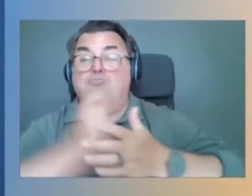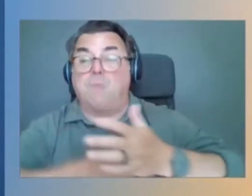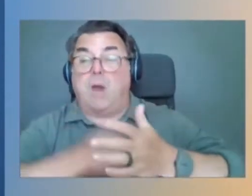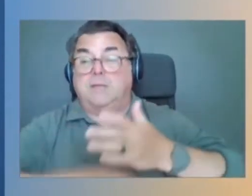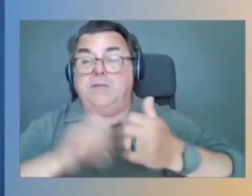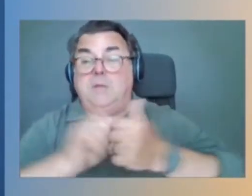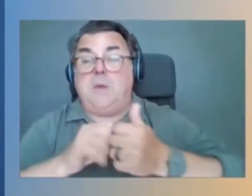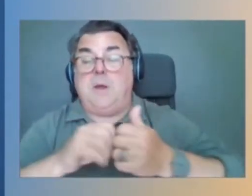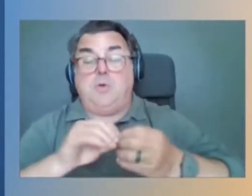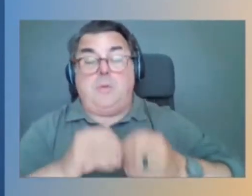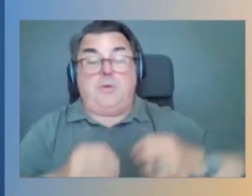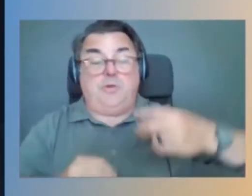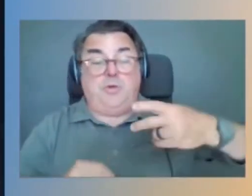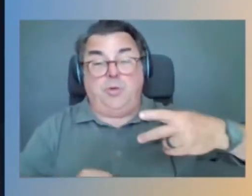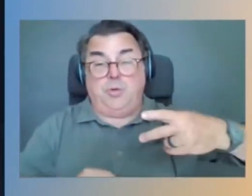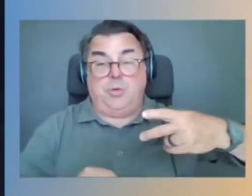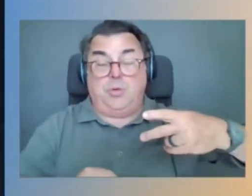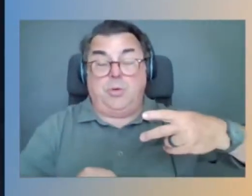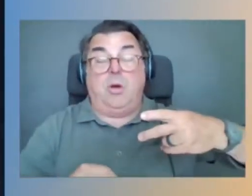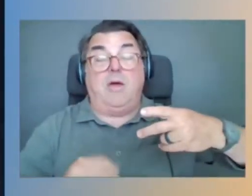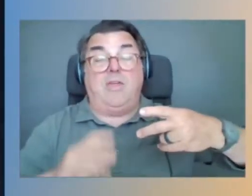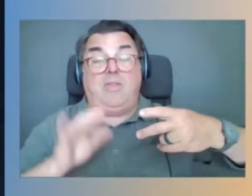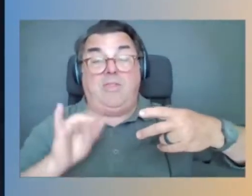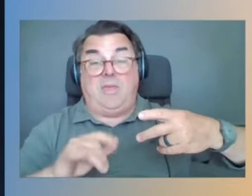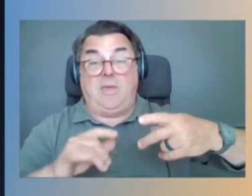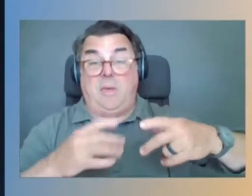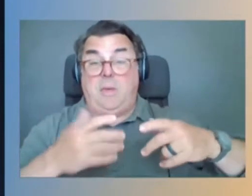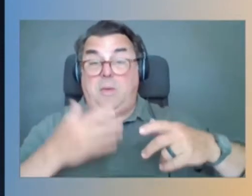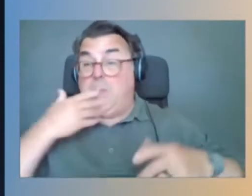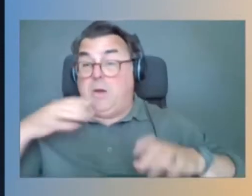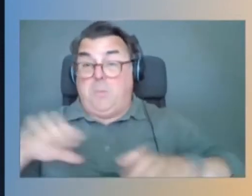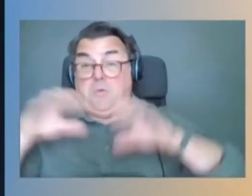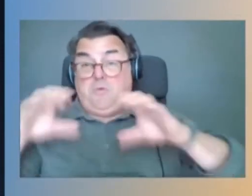Not only this... But better performance than Graviton2. That's right.